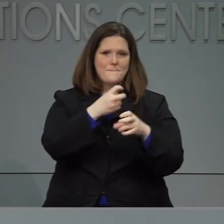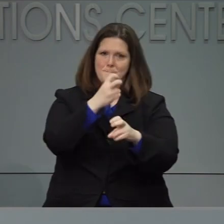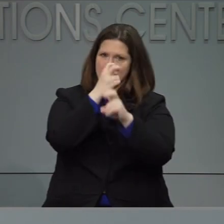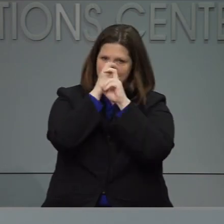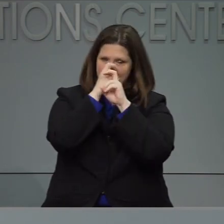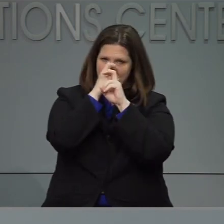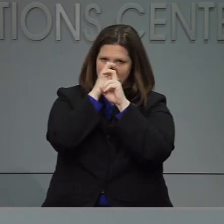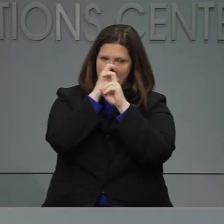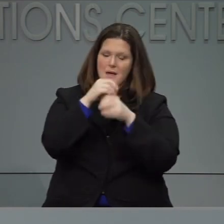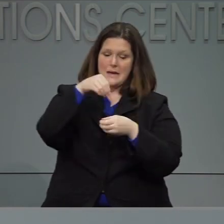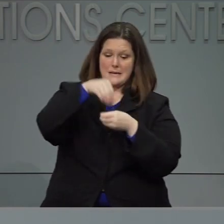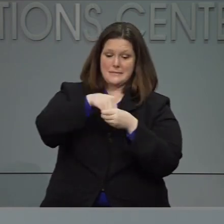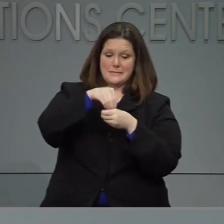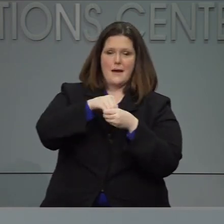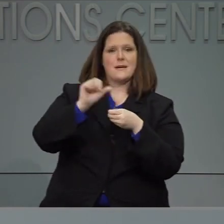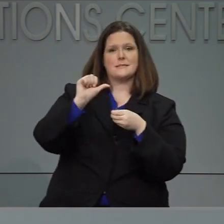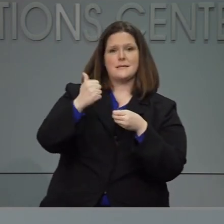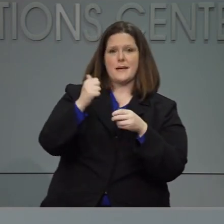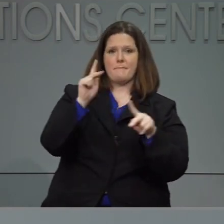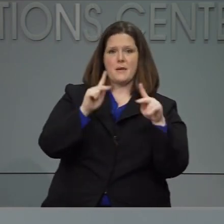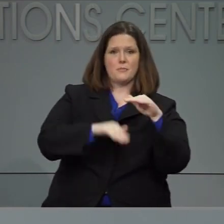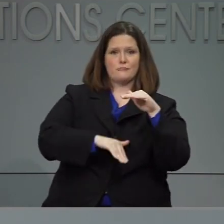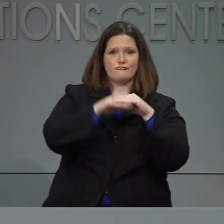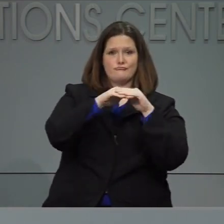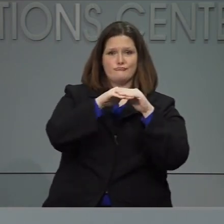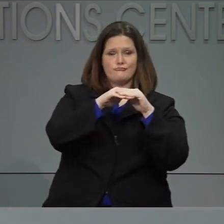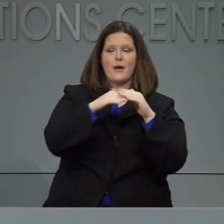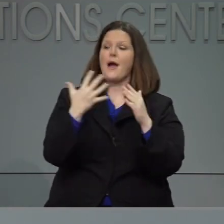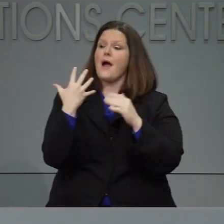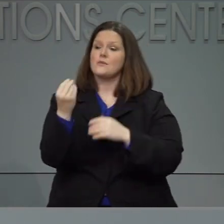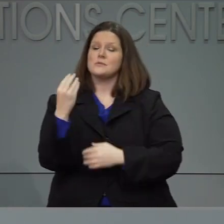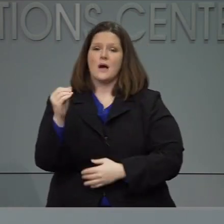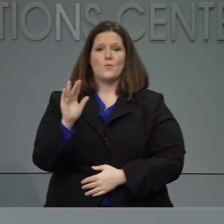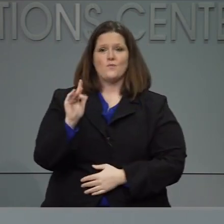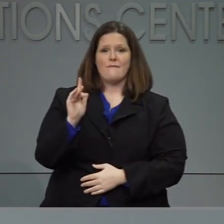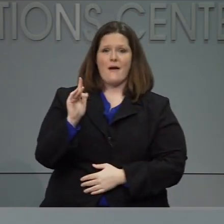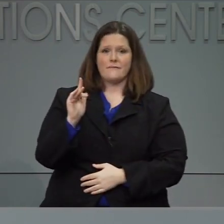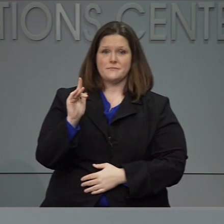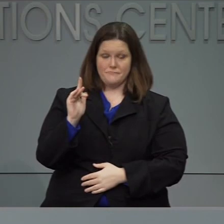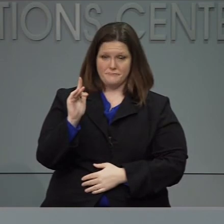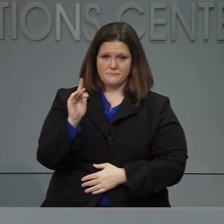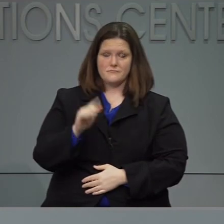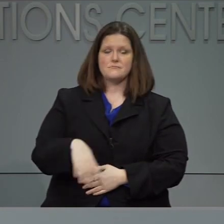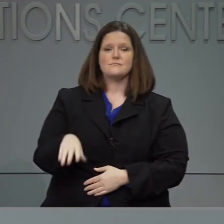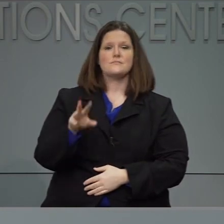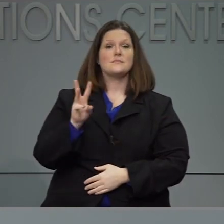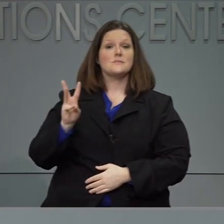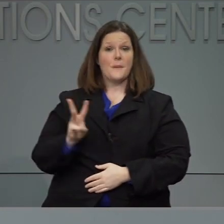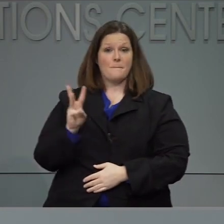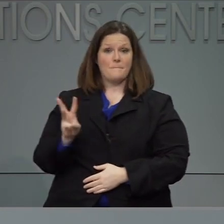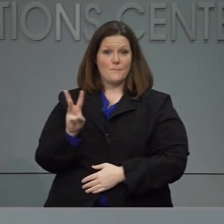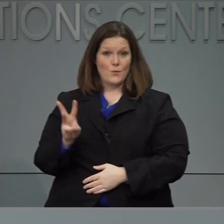THE 3RD W WATCH MEANS WASH YOUR HANDS OR USING HAND SANITIZER TO KEEP YOUR HANDS CLEAN.